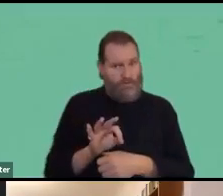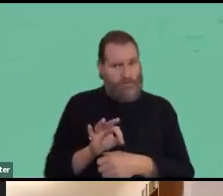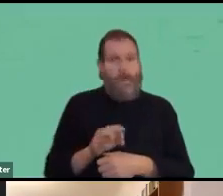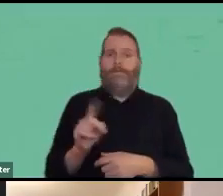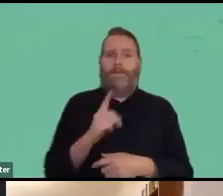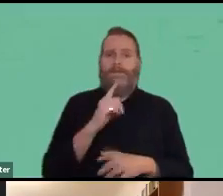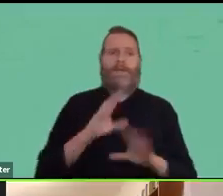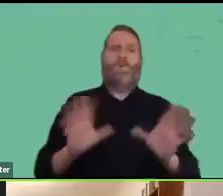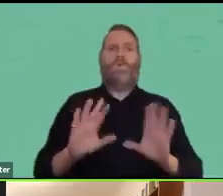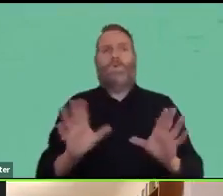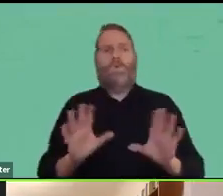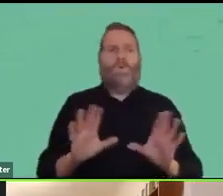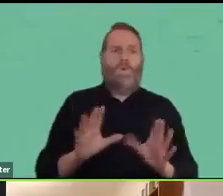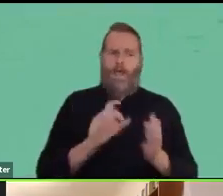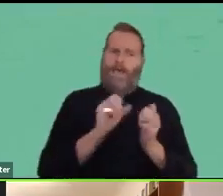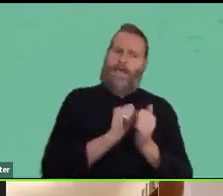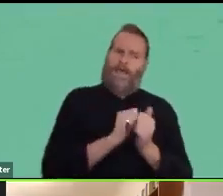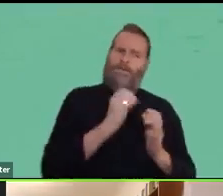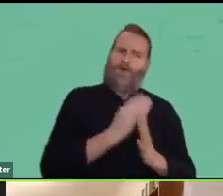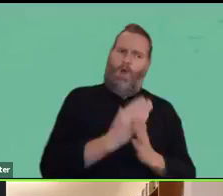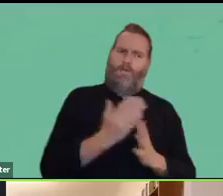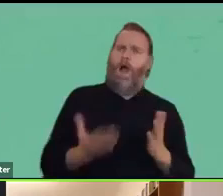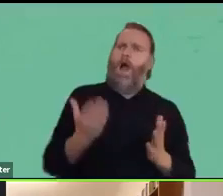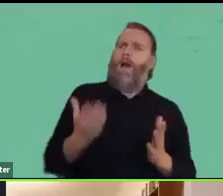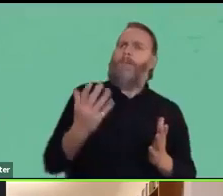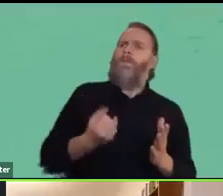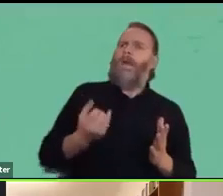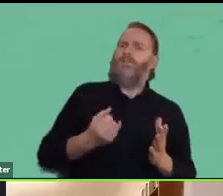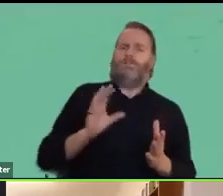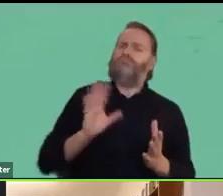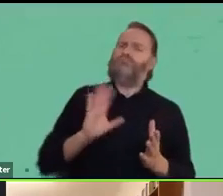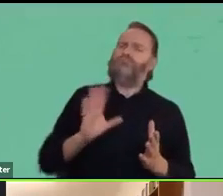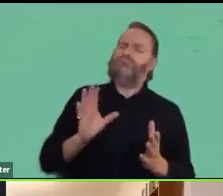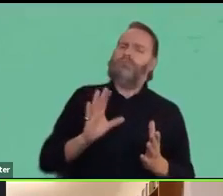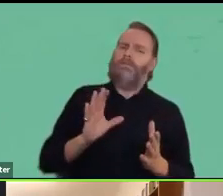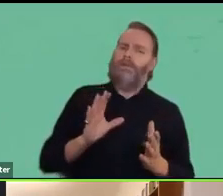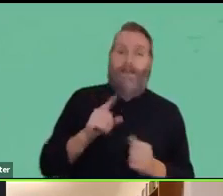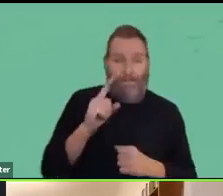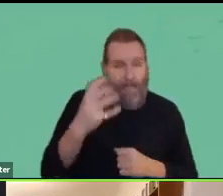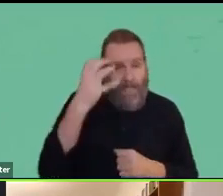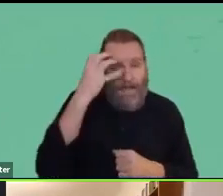be clear that the government's central strategy here to try and get away with this is to try to